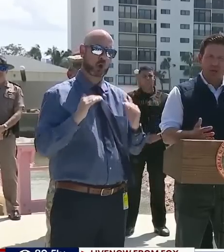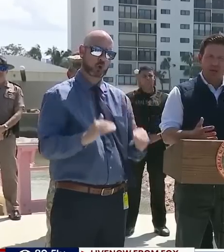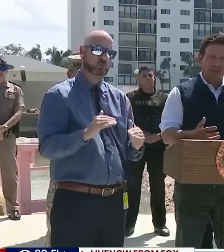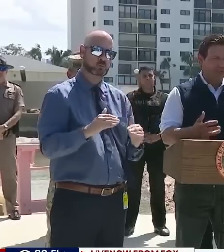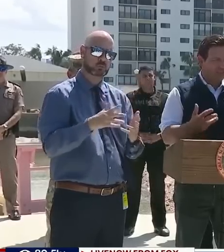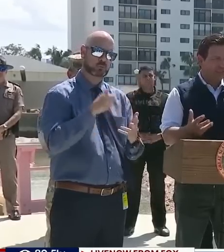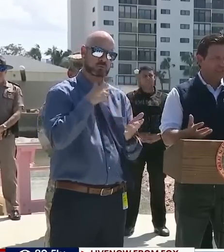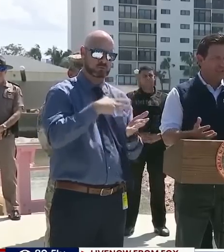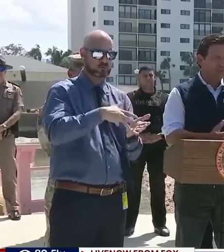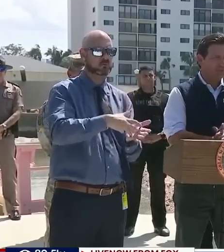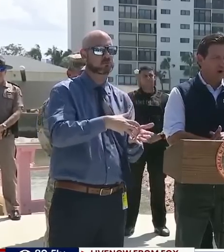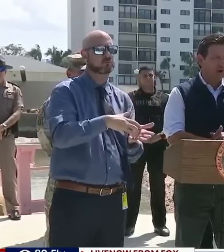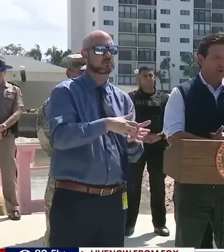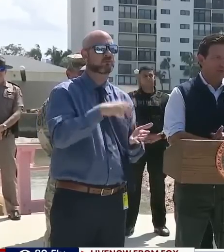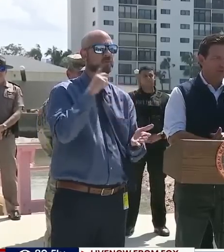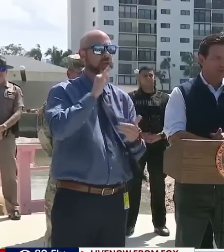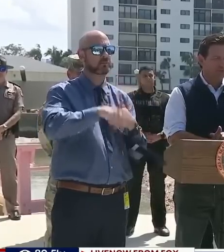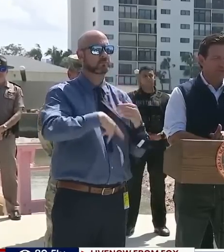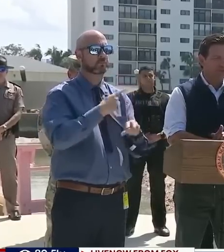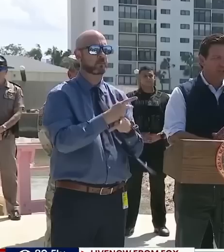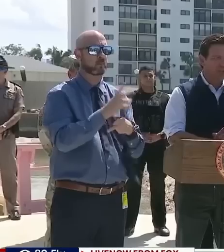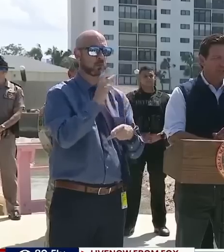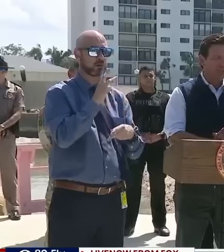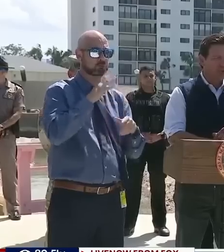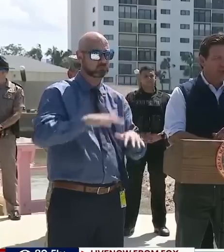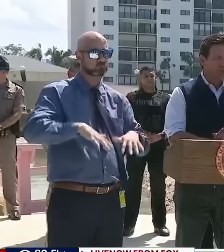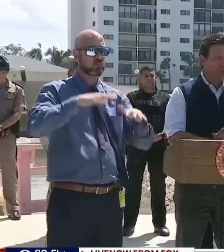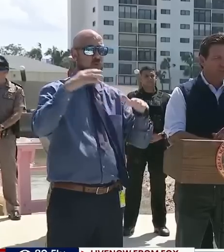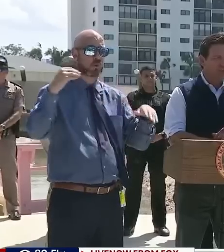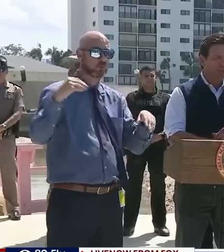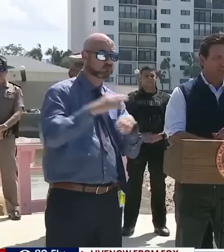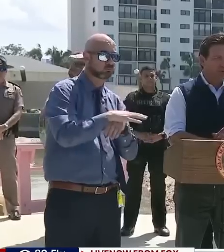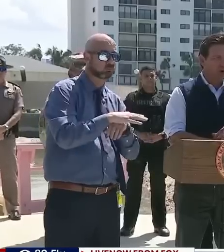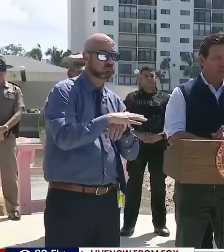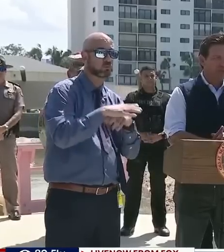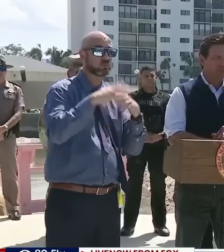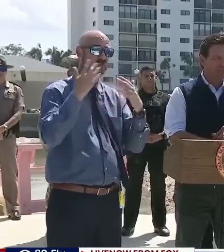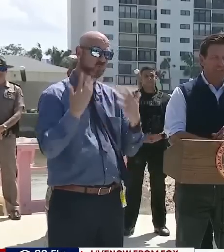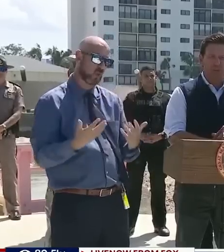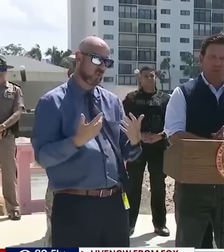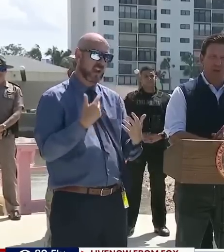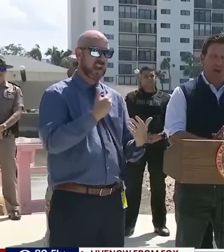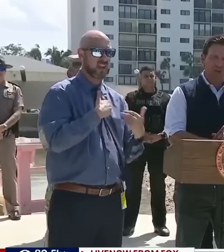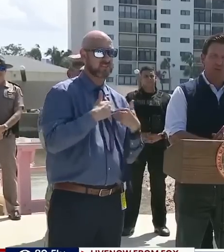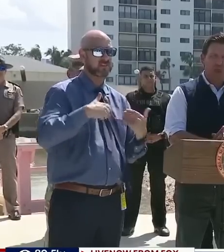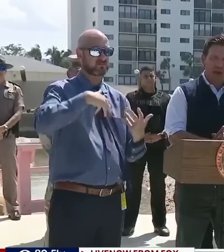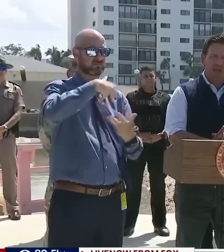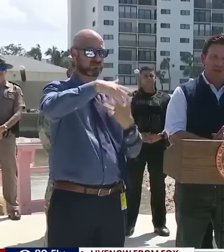young, but the reality is, uh, this part of the state. is, is very low-lying very susceptible.